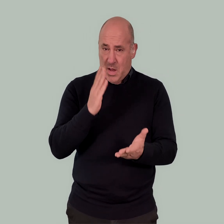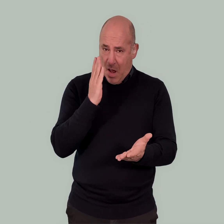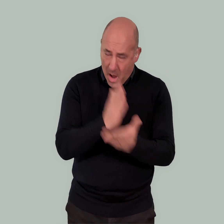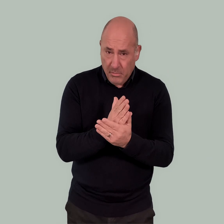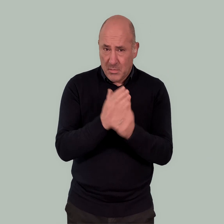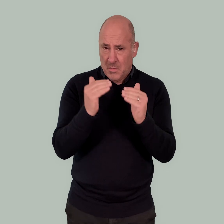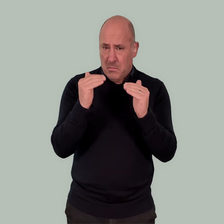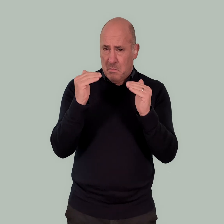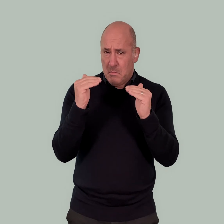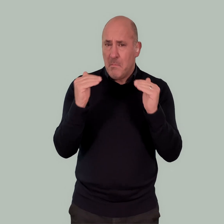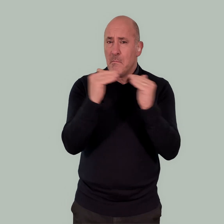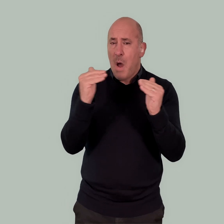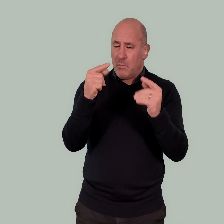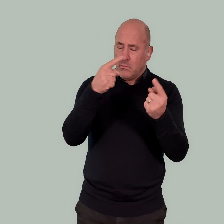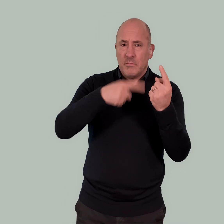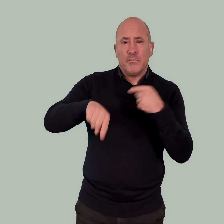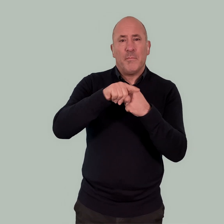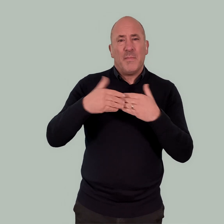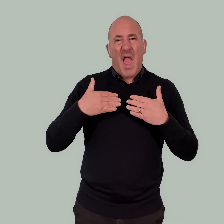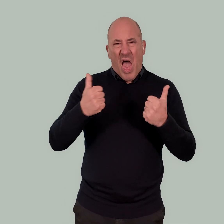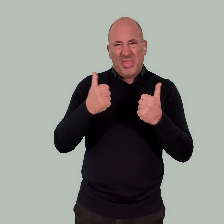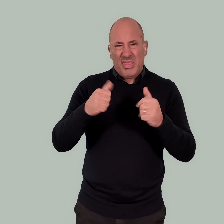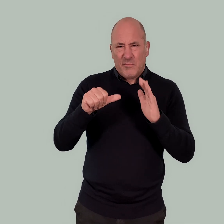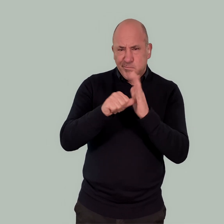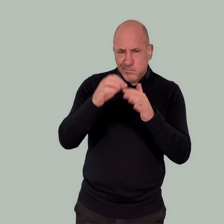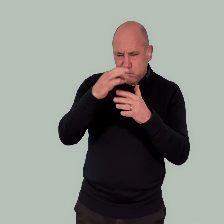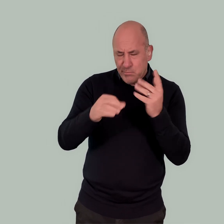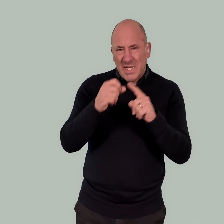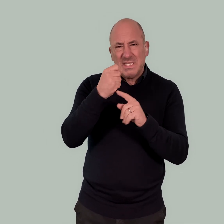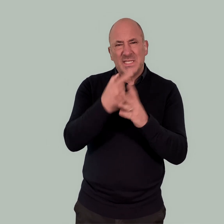effectively captures the impact of long-term health conditions